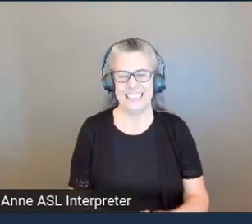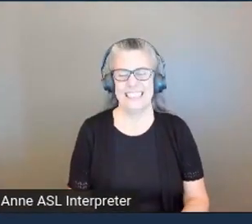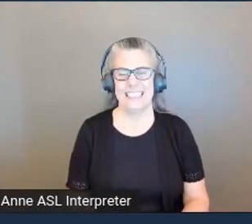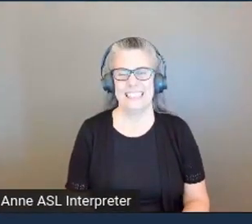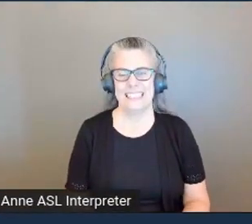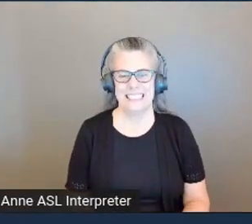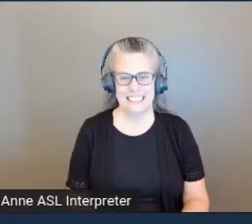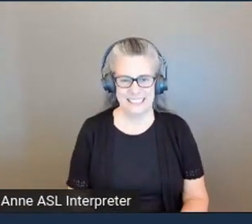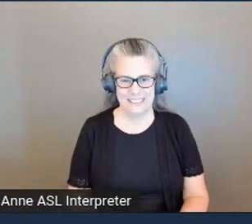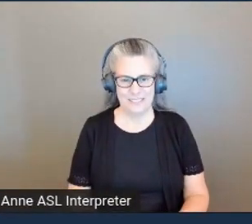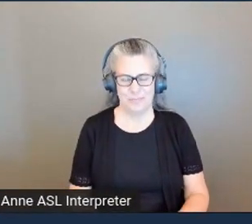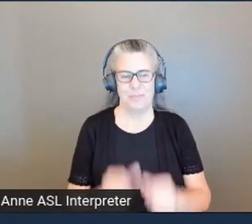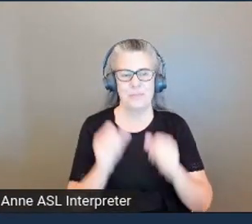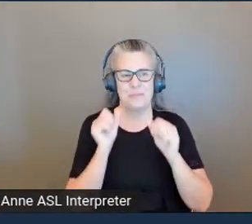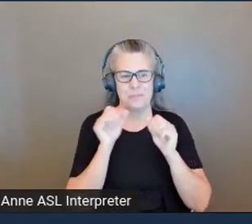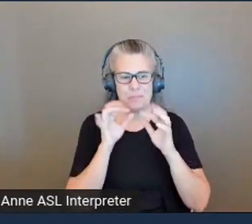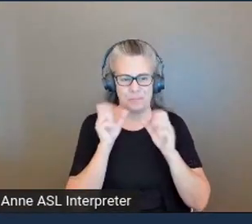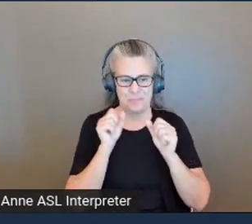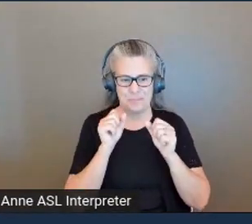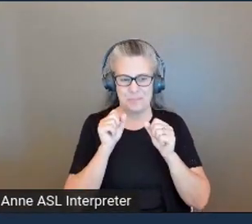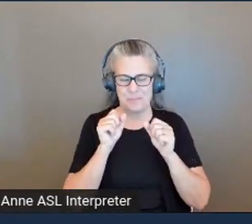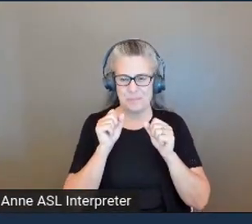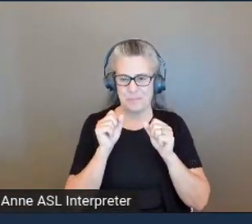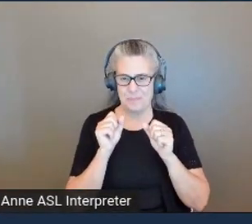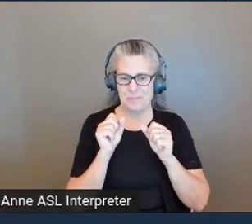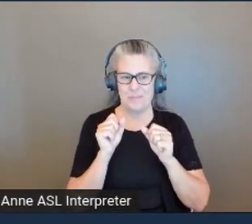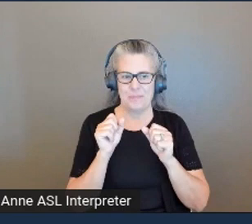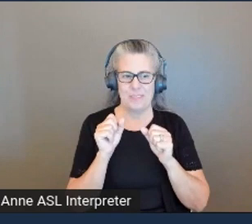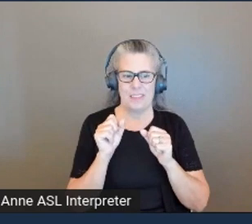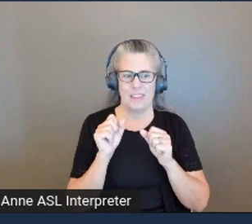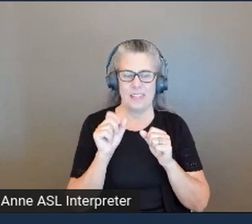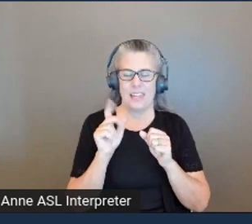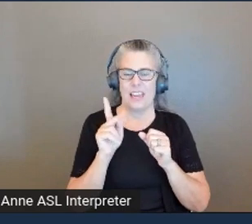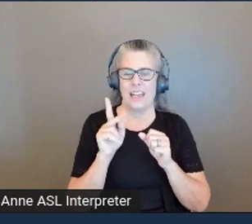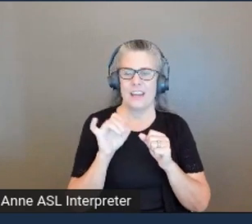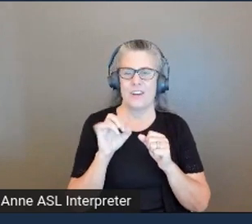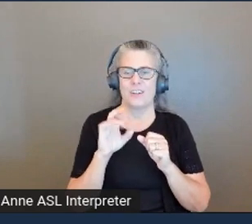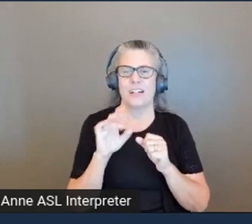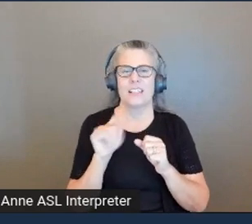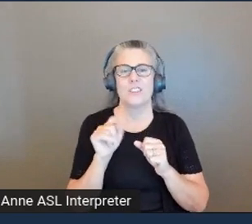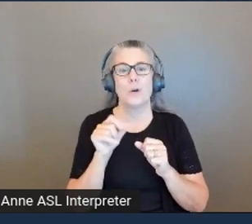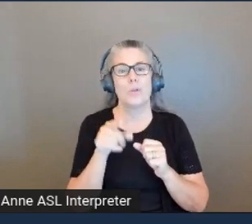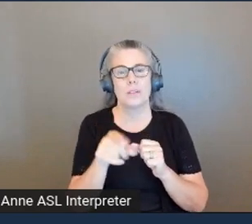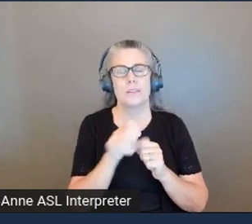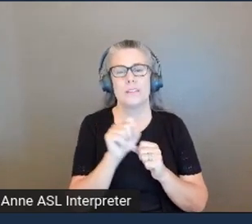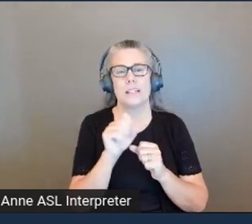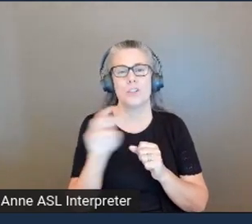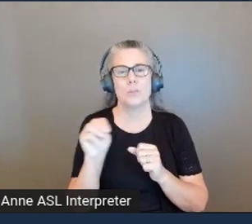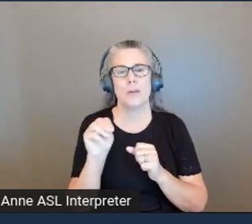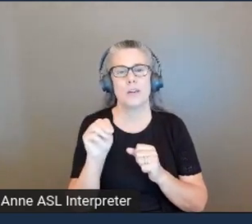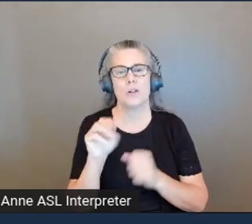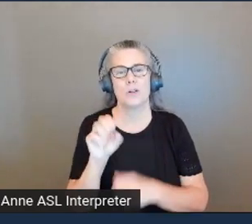Awesome. So this is the SageMaker Studio UI, so we've seen this a couple of times so far,